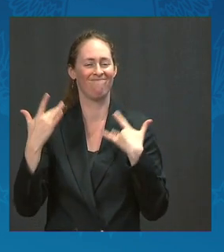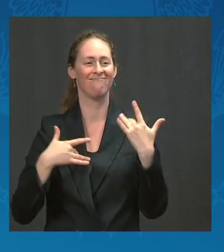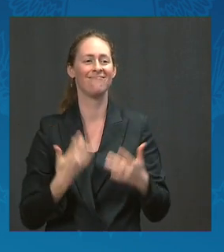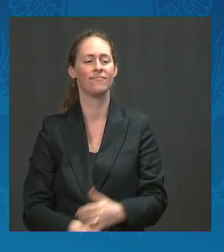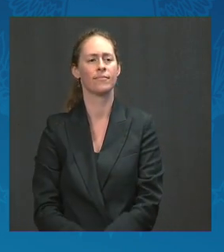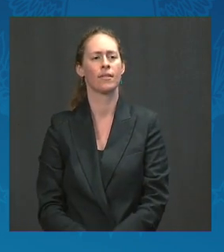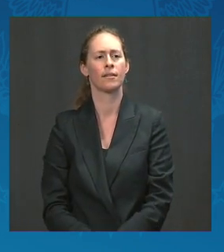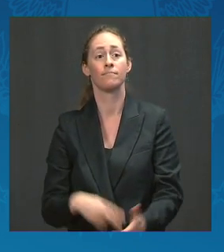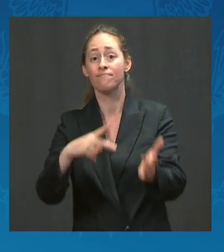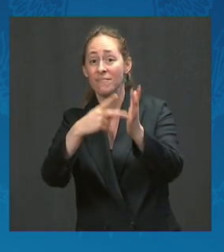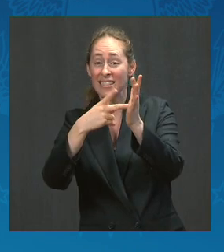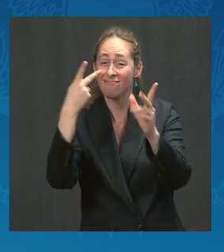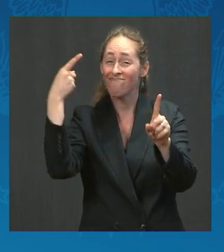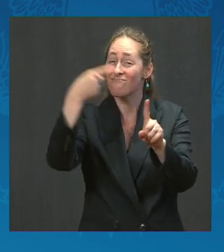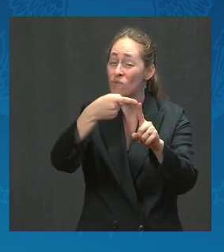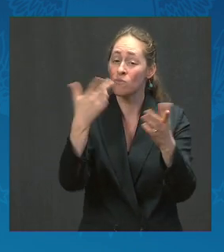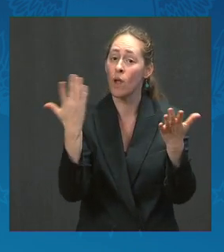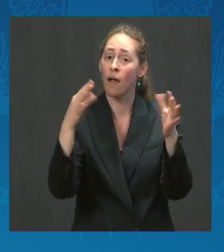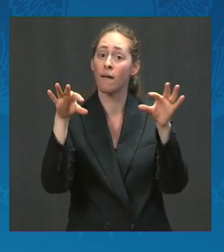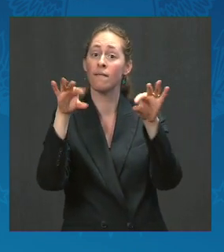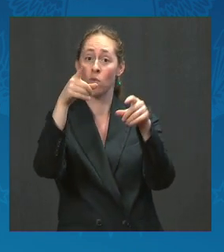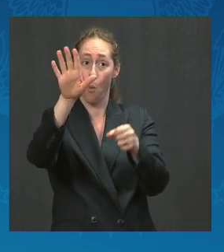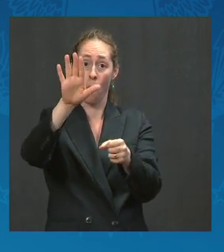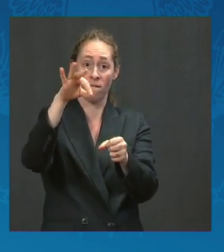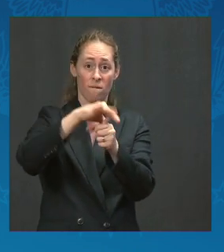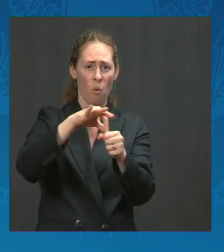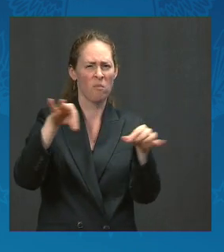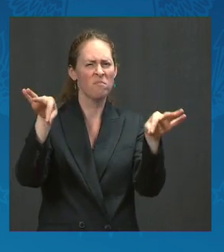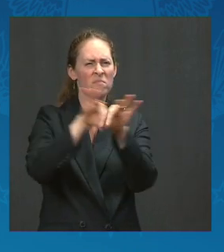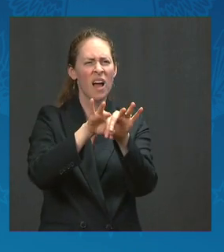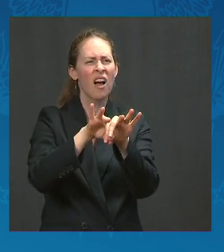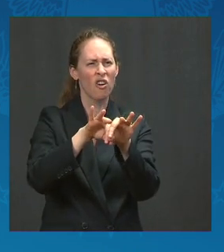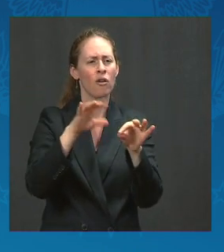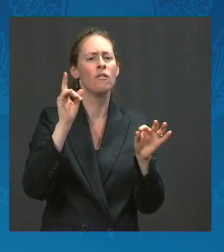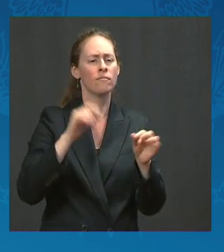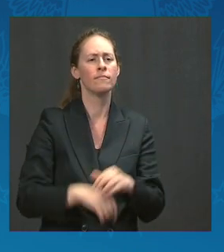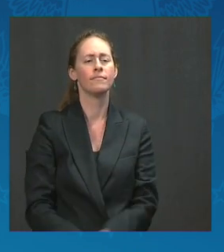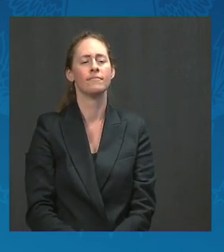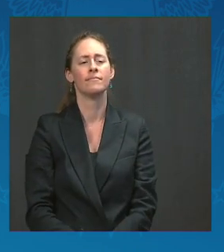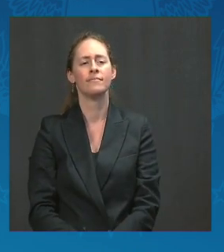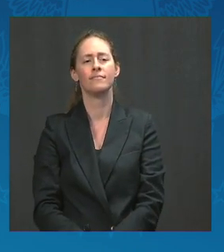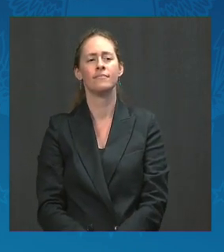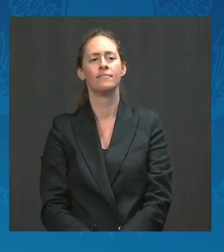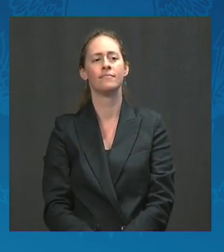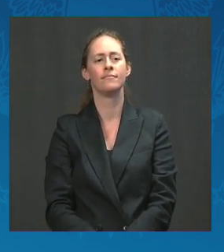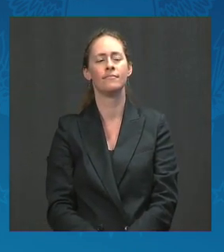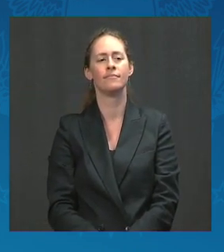But in the year 2021, 18 state legislators legislatures